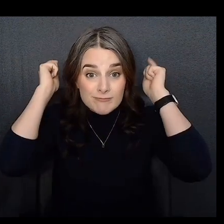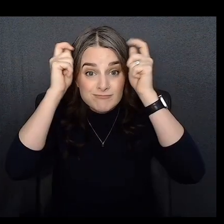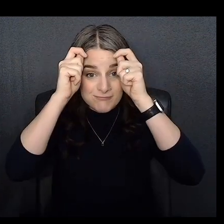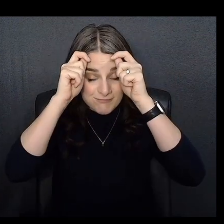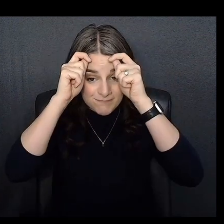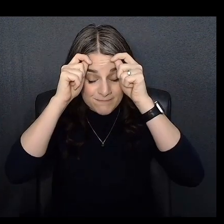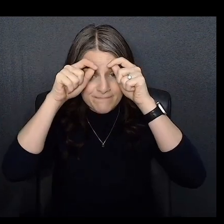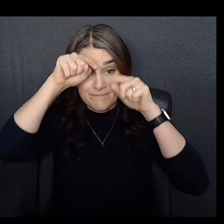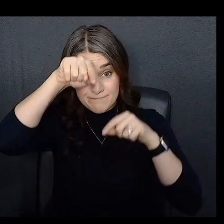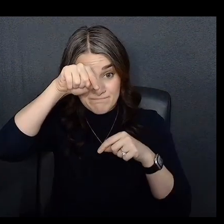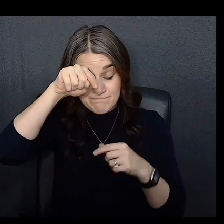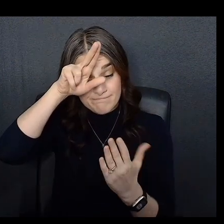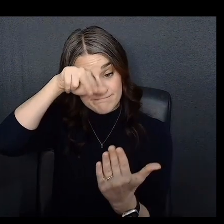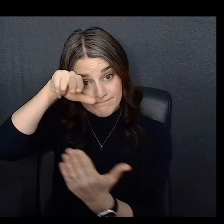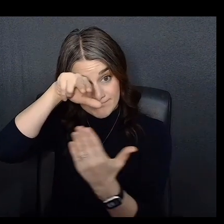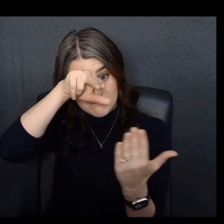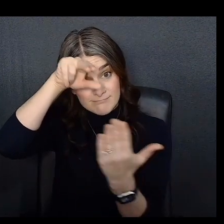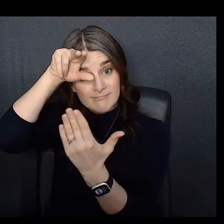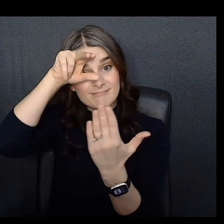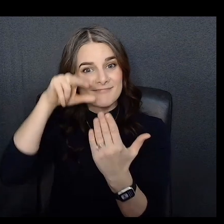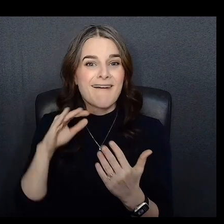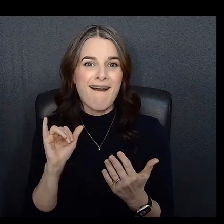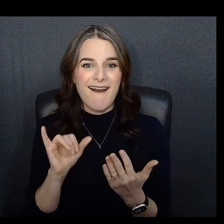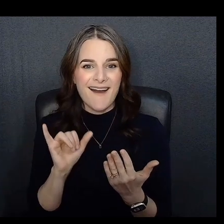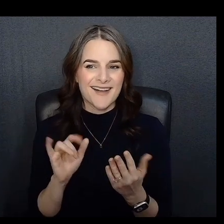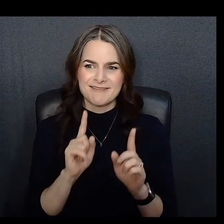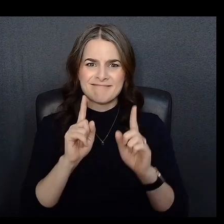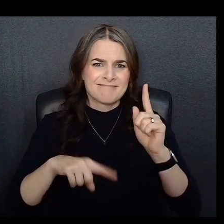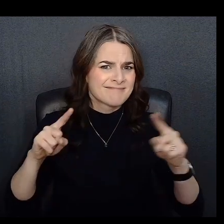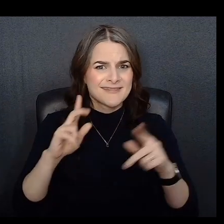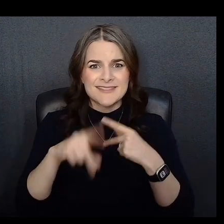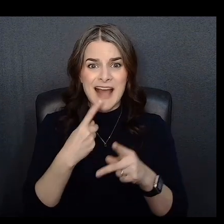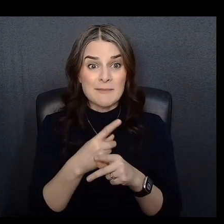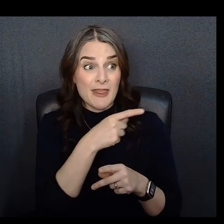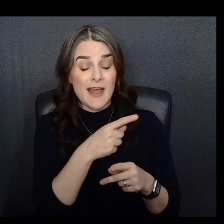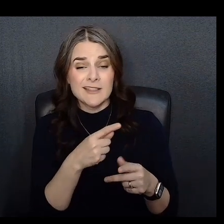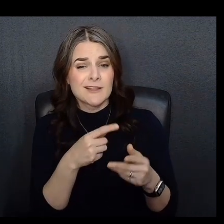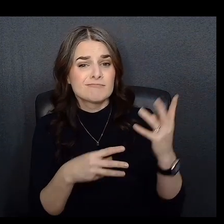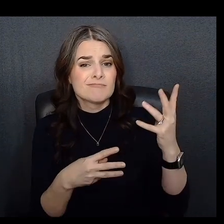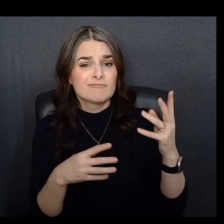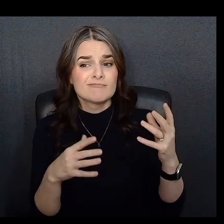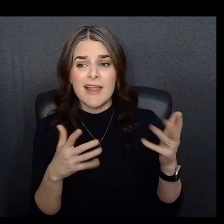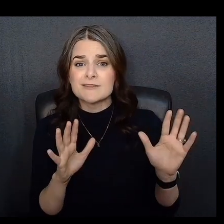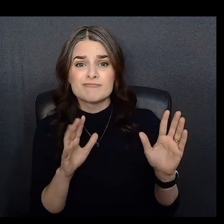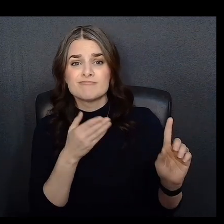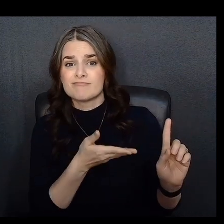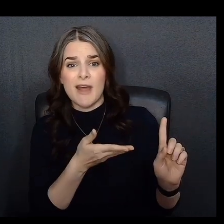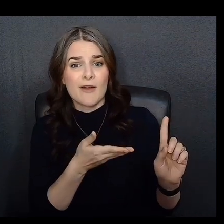So there's lots of different types of AT. This is not an exhaustive list of images by any means,